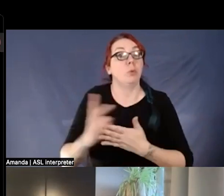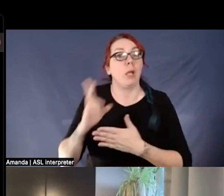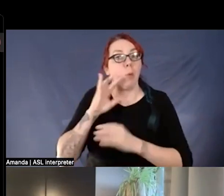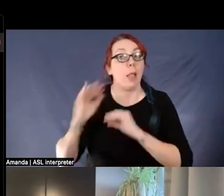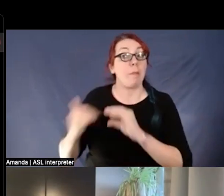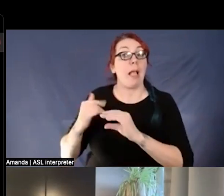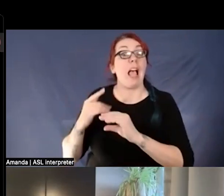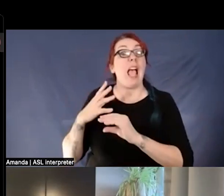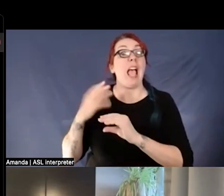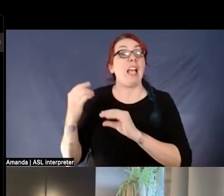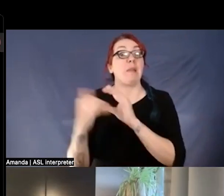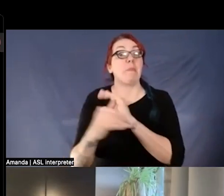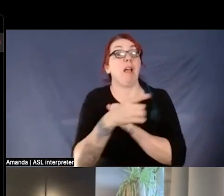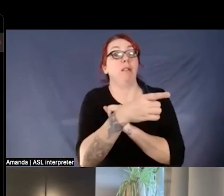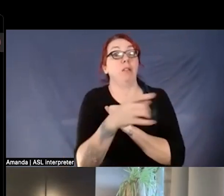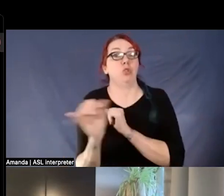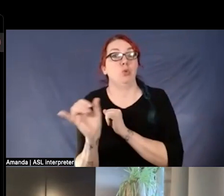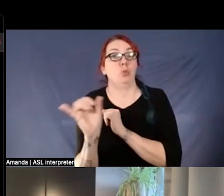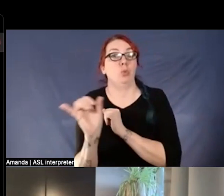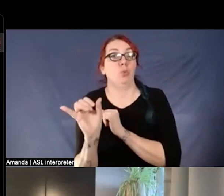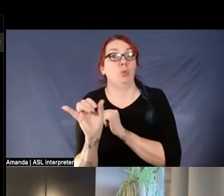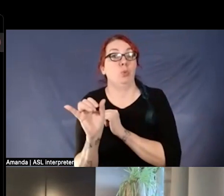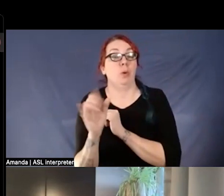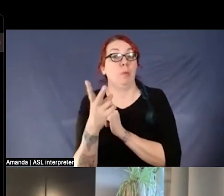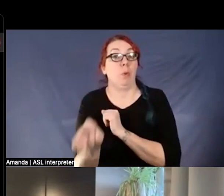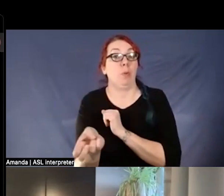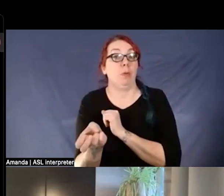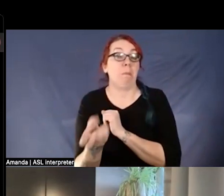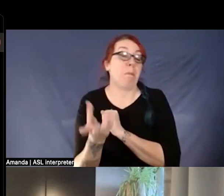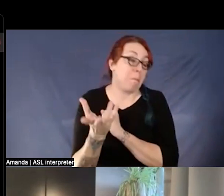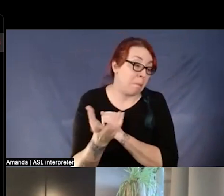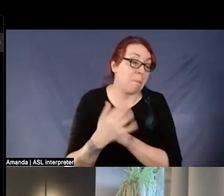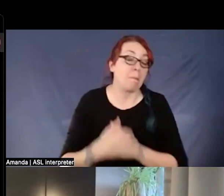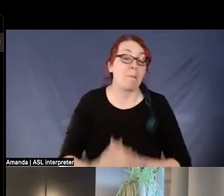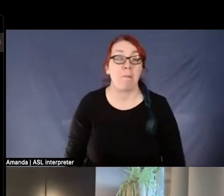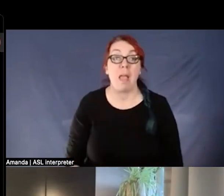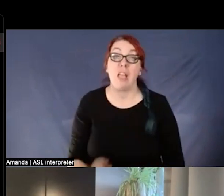And you don't have to use the two weeks that I suggest here. This is just an example of